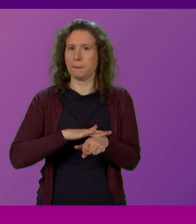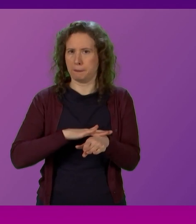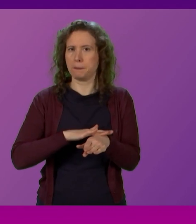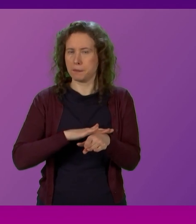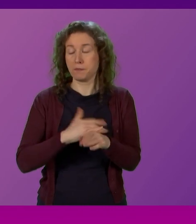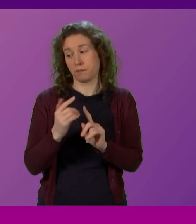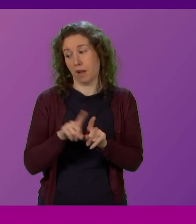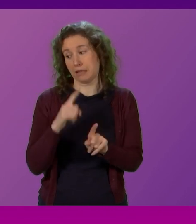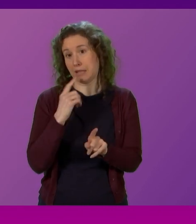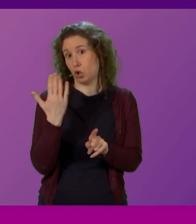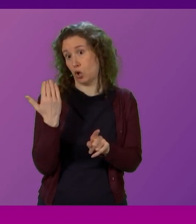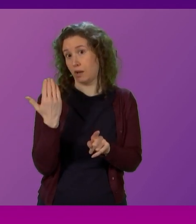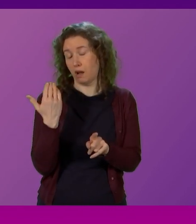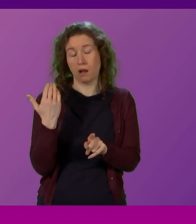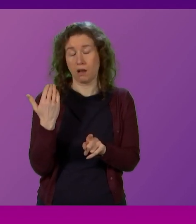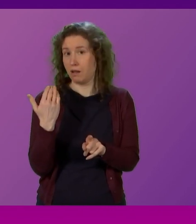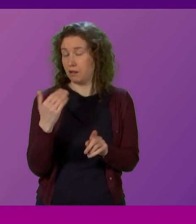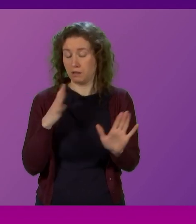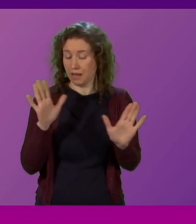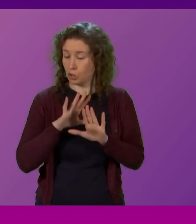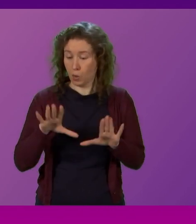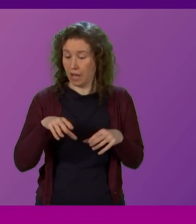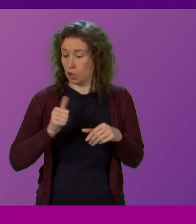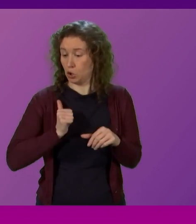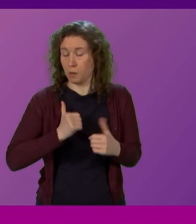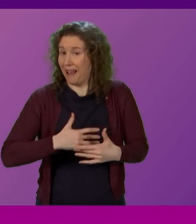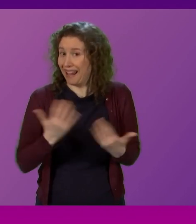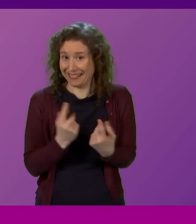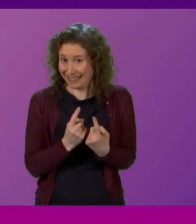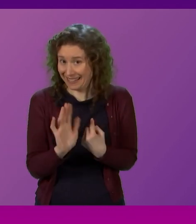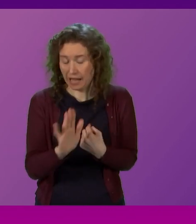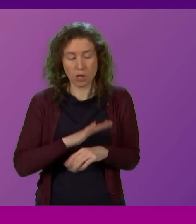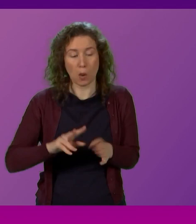I said earlier that I do not take anything for granted, and I do not intend to sound